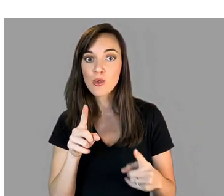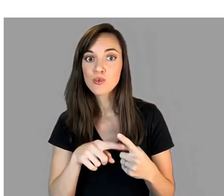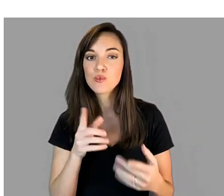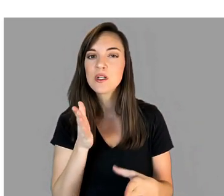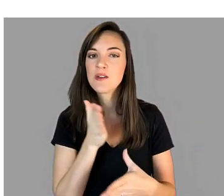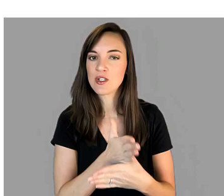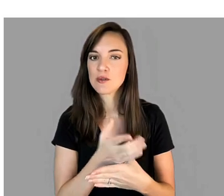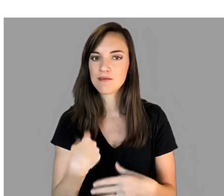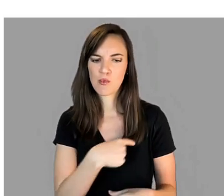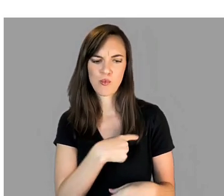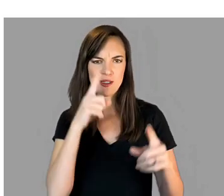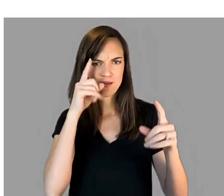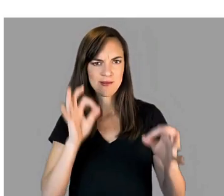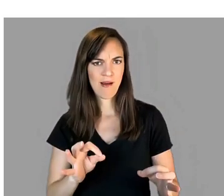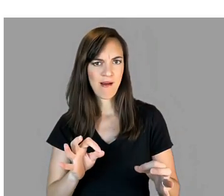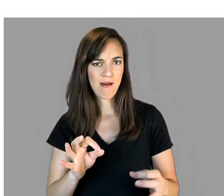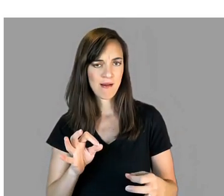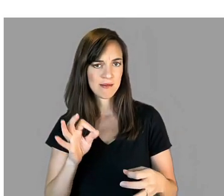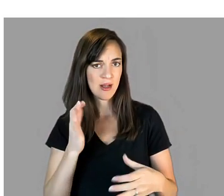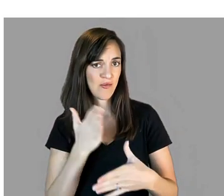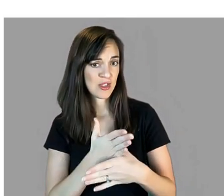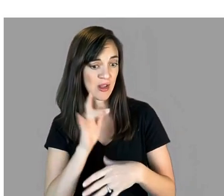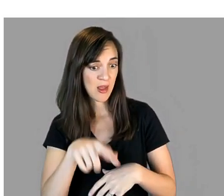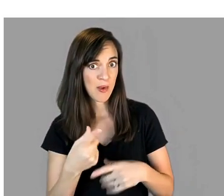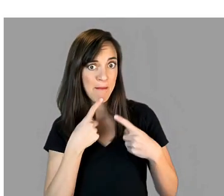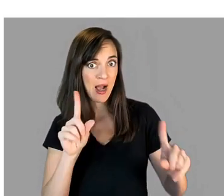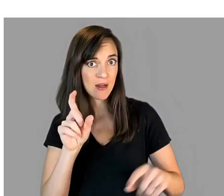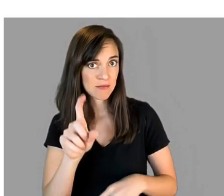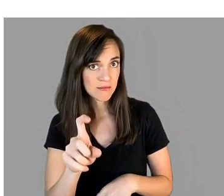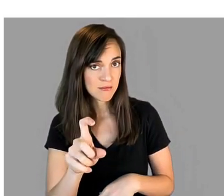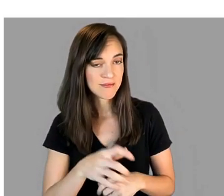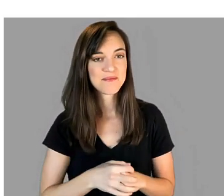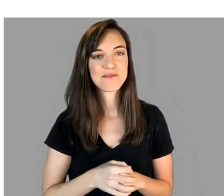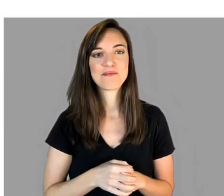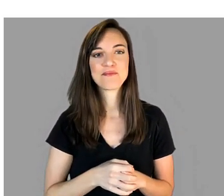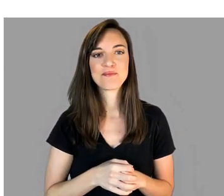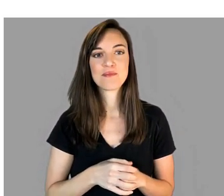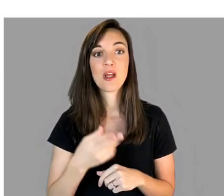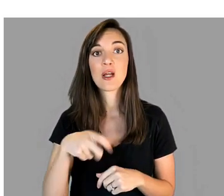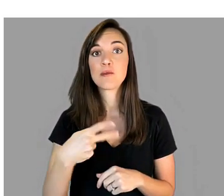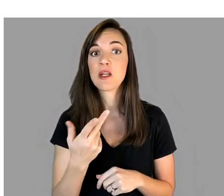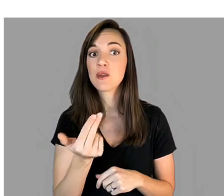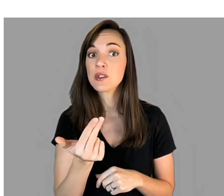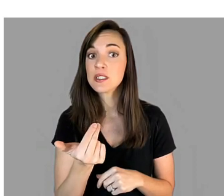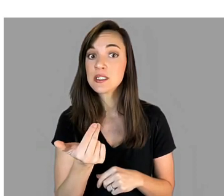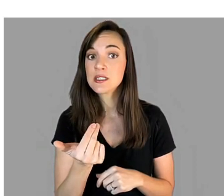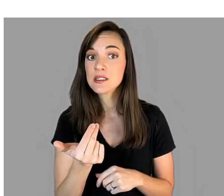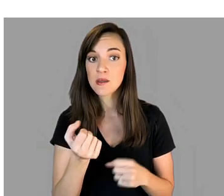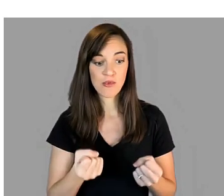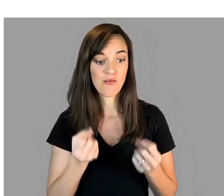Lastly, Step 4 response to intervention (RtI): Is what we decided to do working?